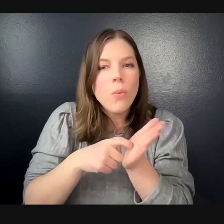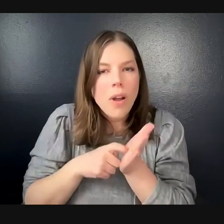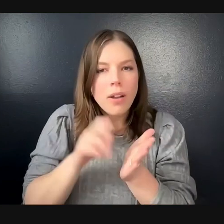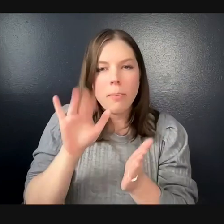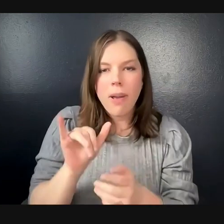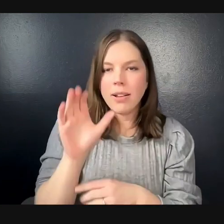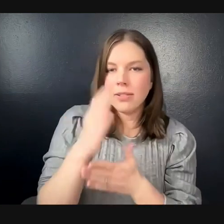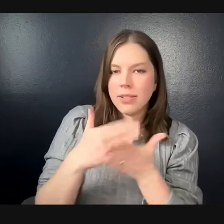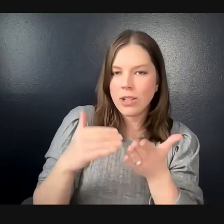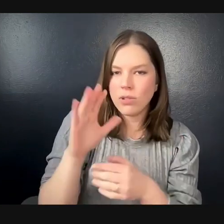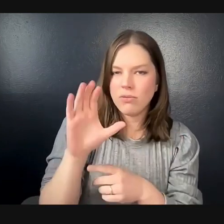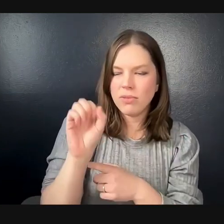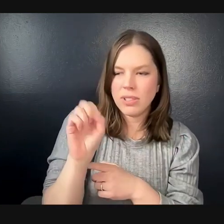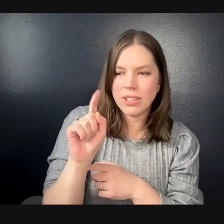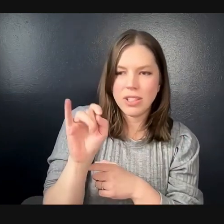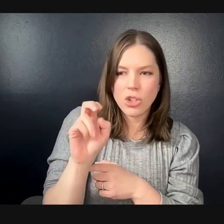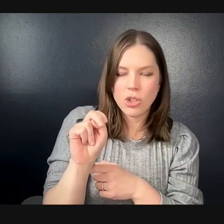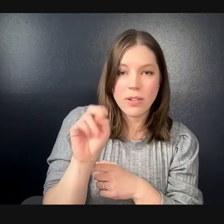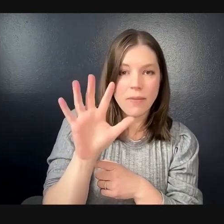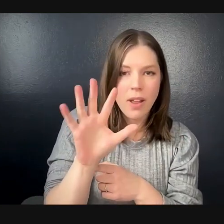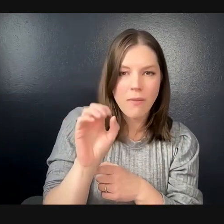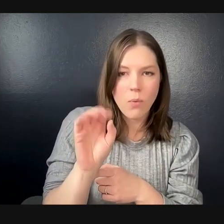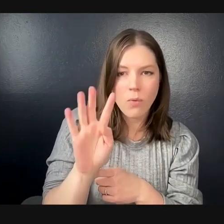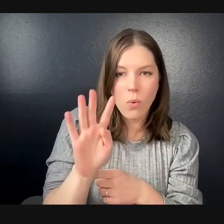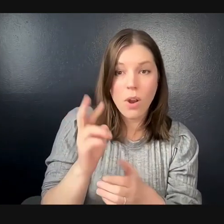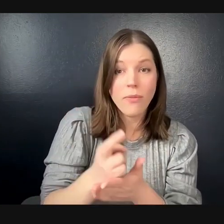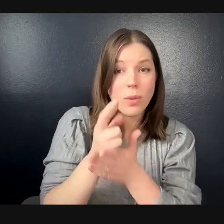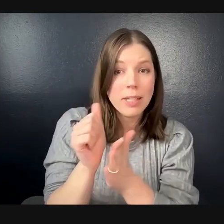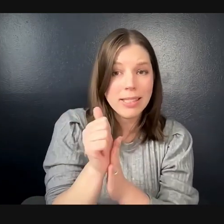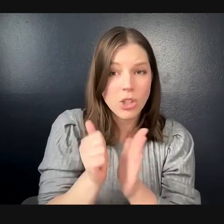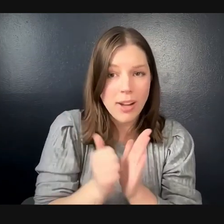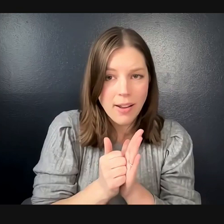are required by Section 504 of the Rehabilitation Act,